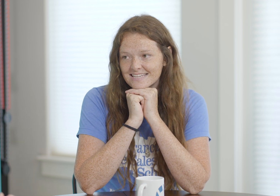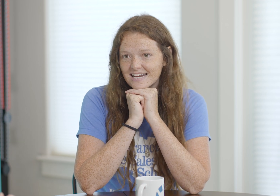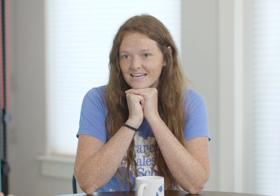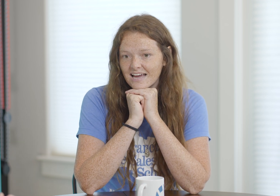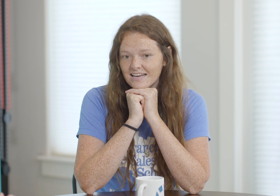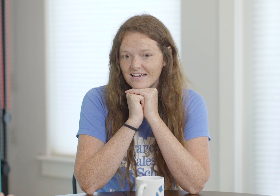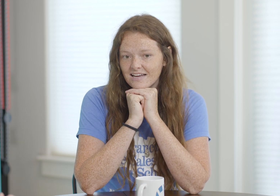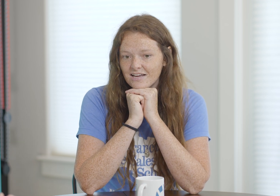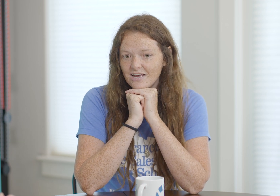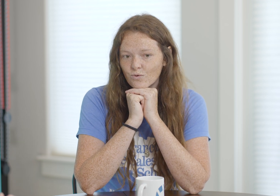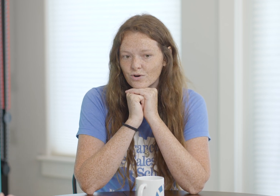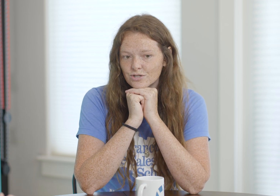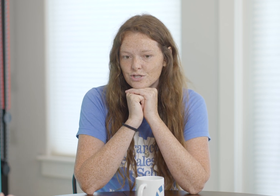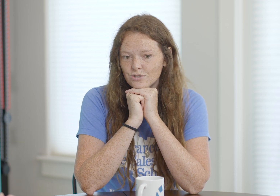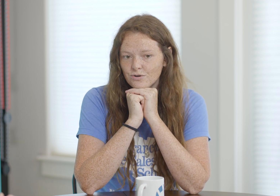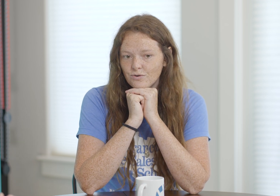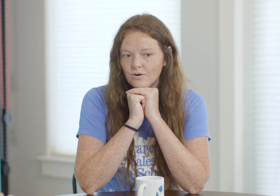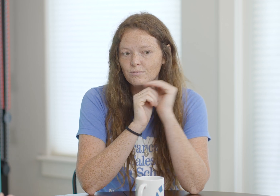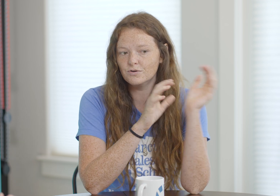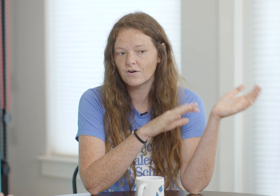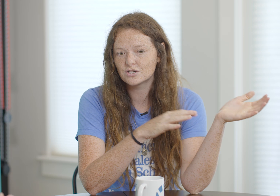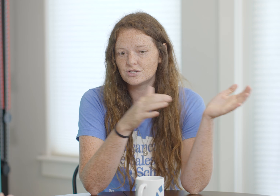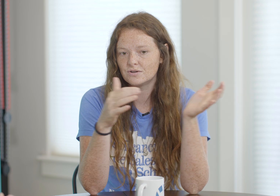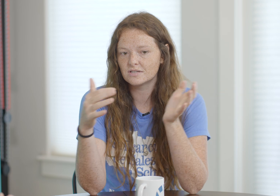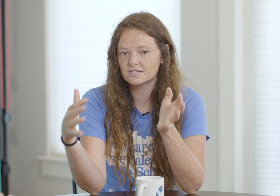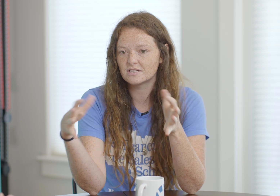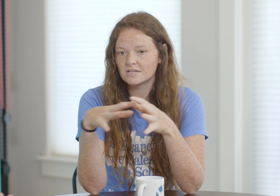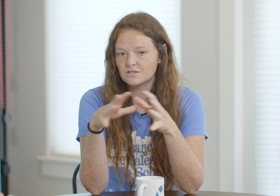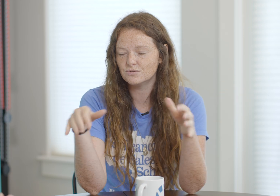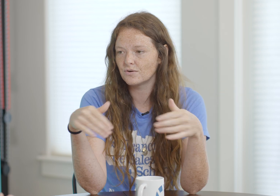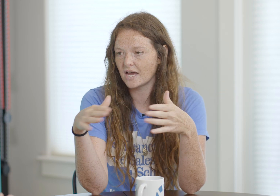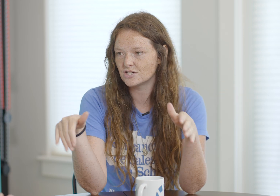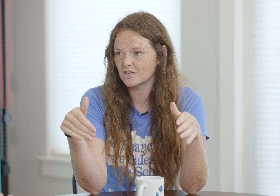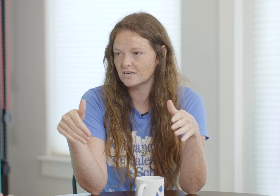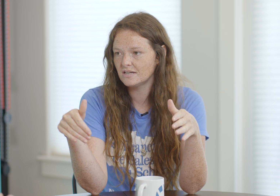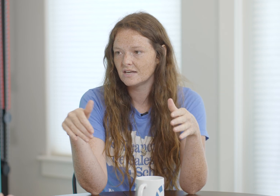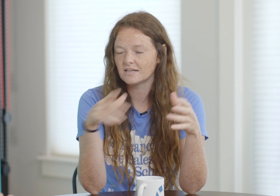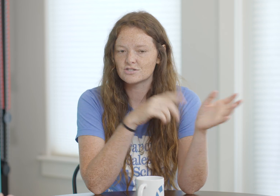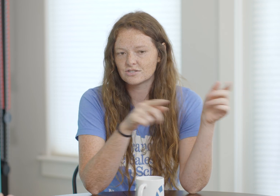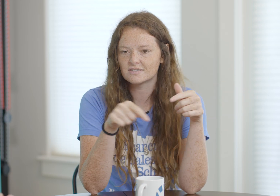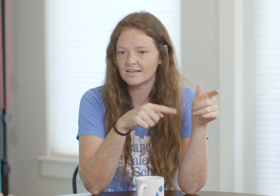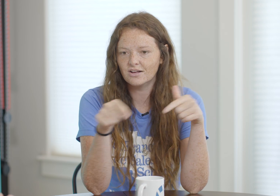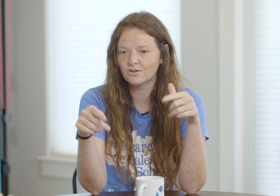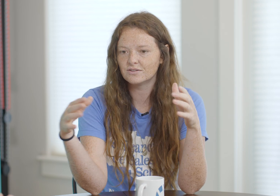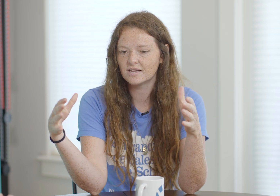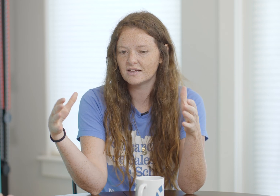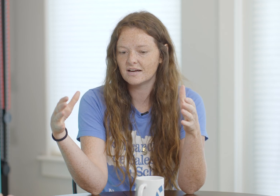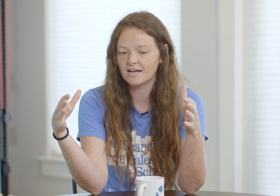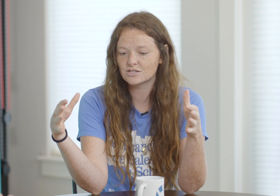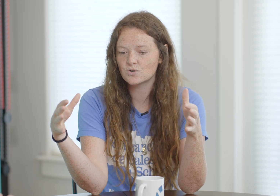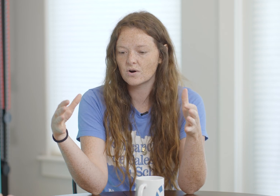And again, in order to move our students to this new location, it's just the hill next door.